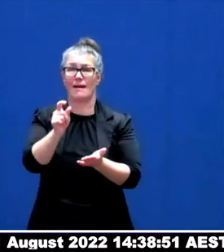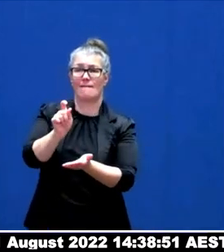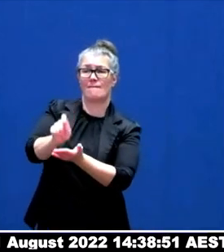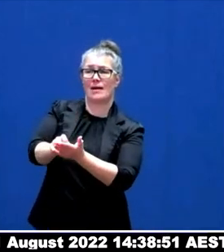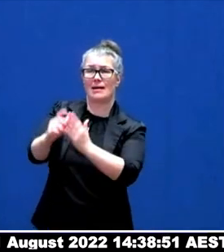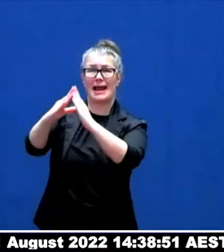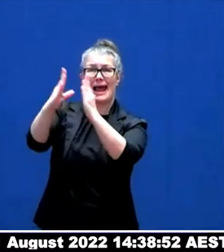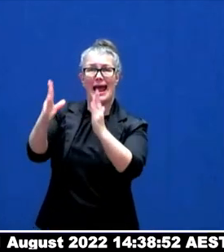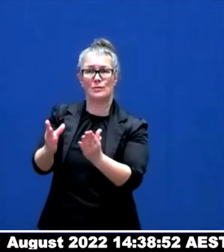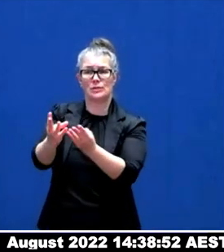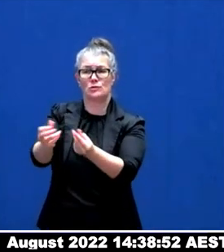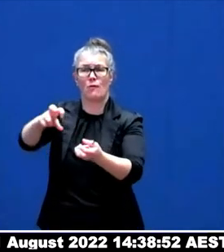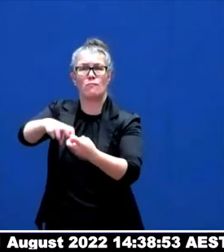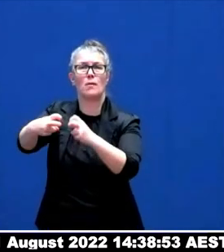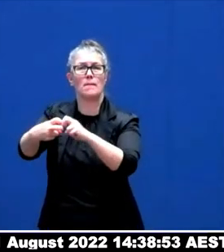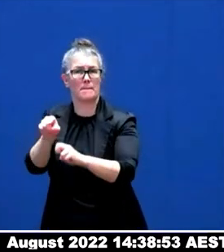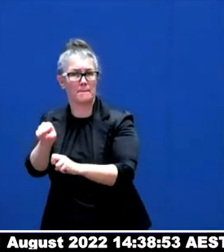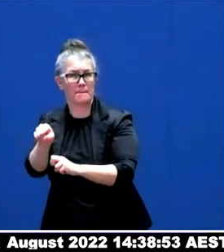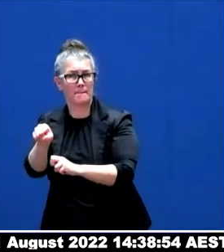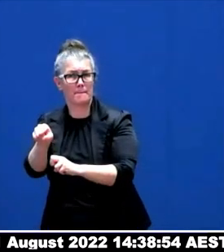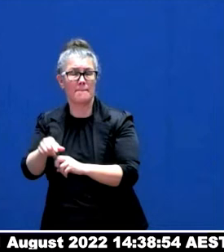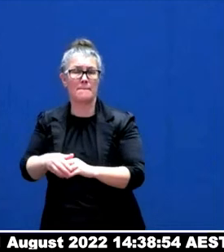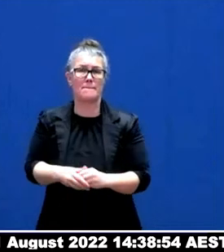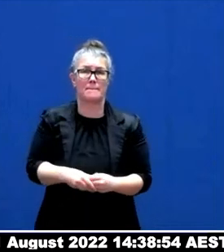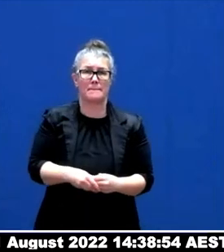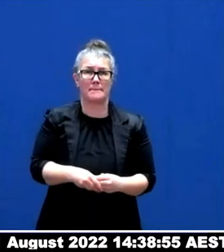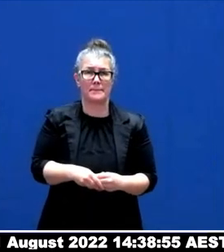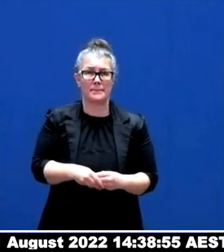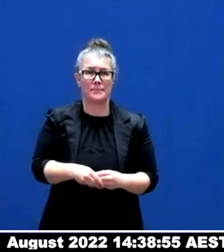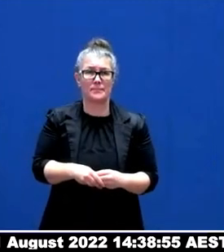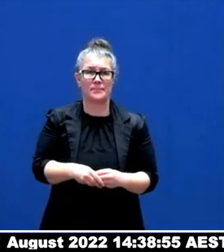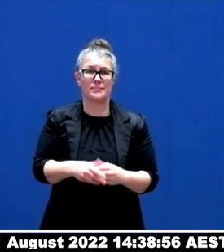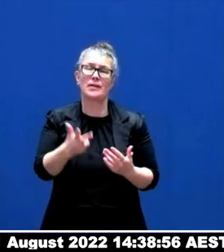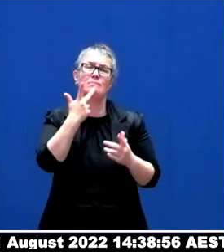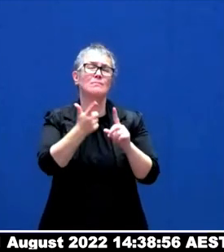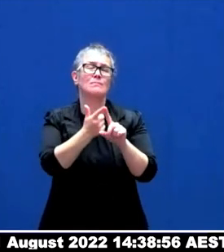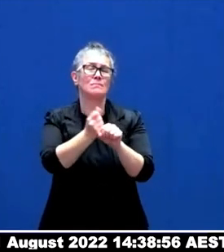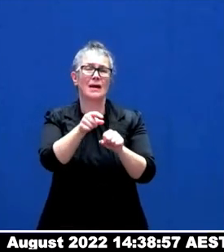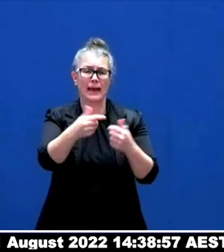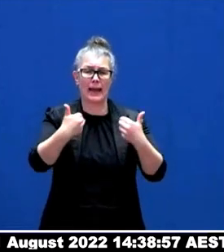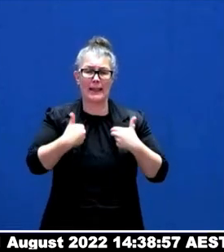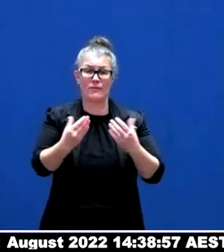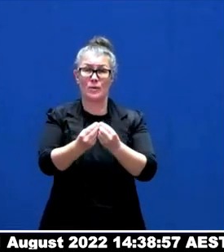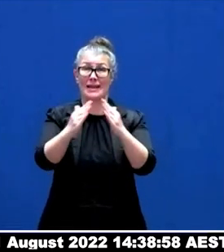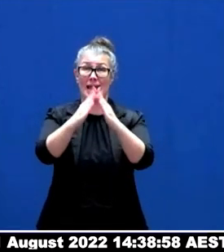So, it may be that somebody - a housemate situation whereby that's an increase in